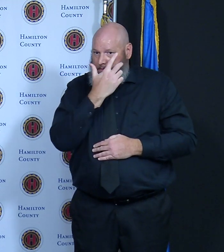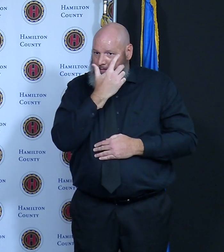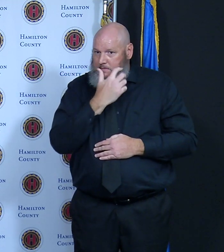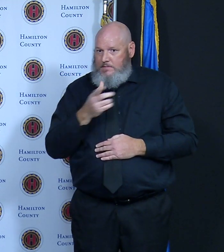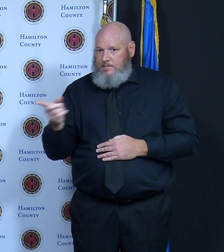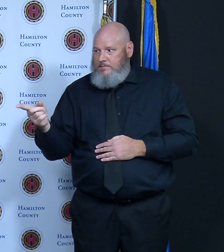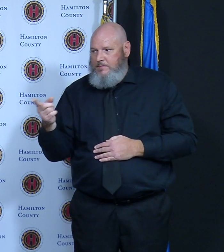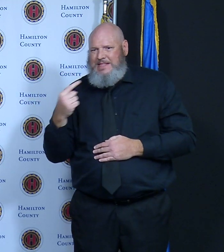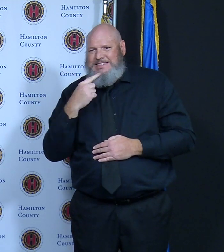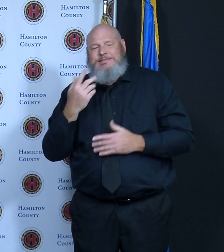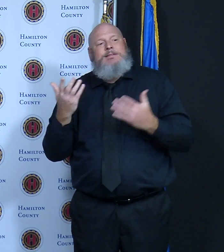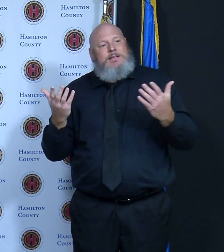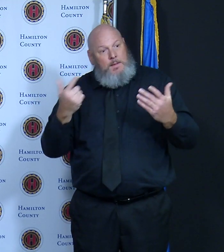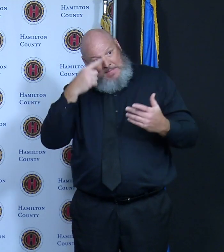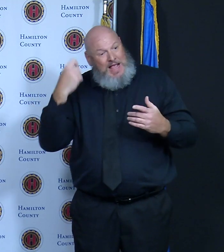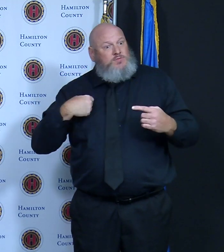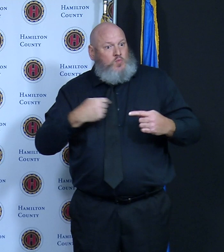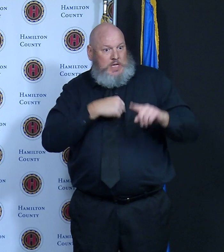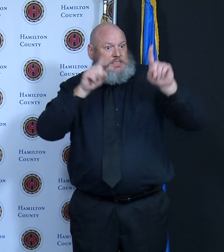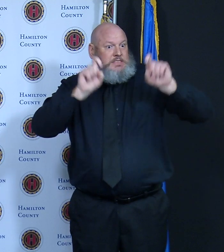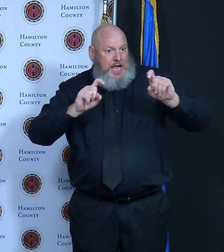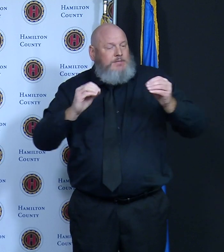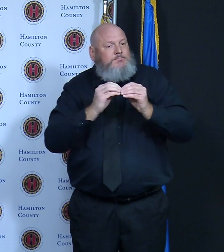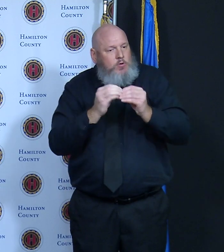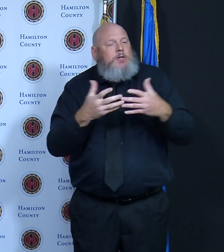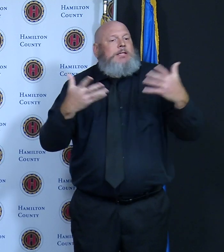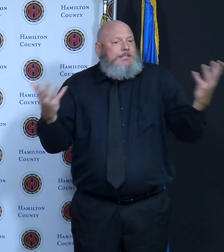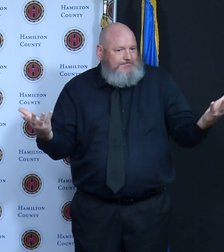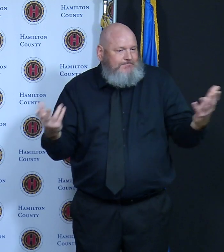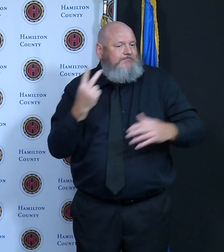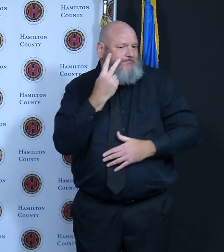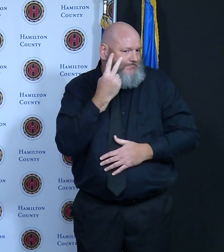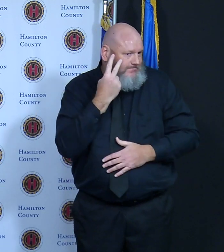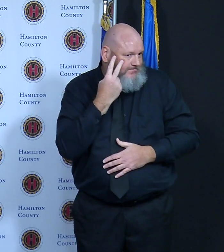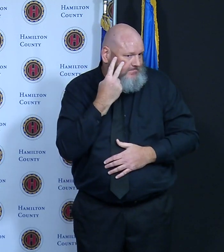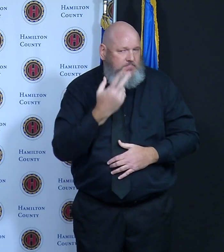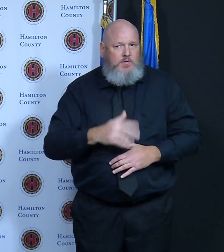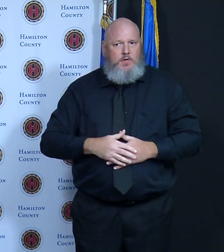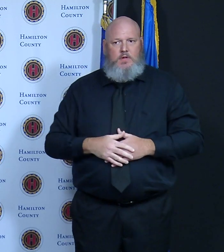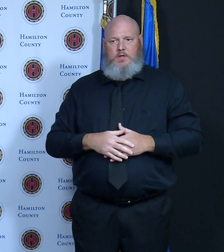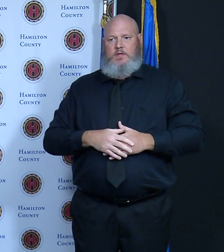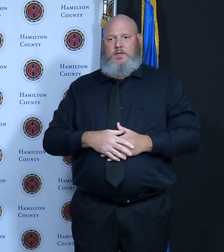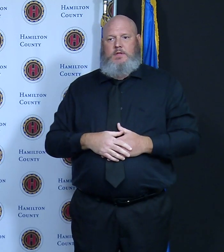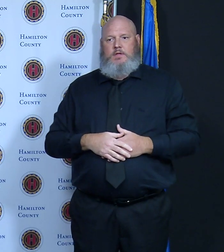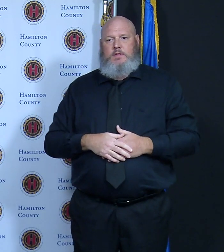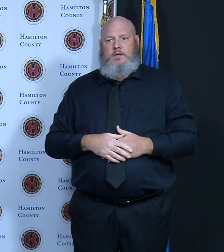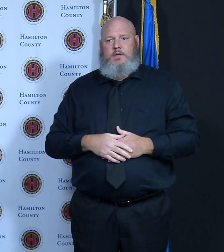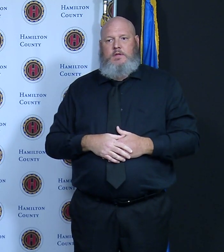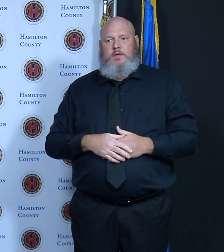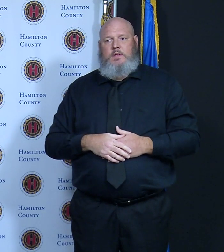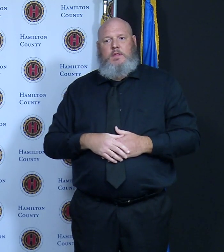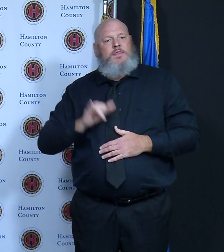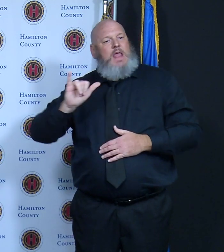numbers here are changing and they're very fluid and so you know we we can it